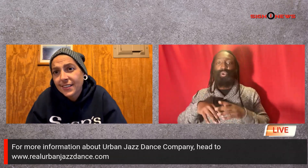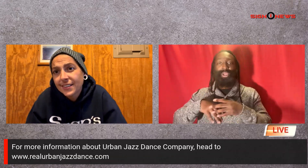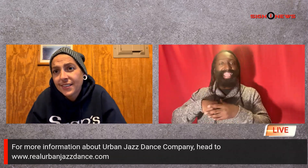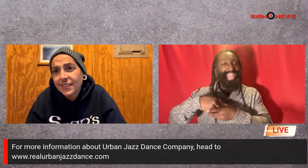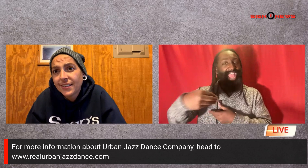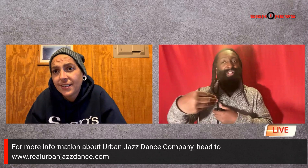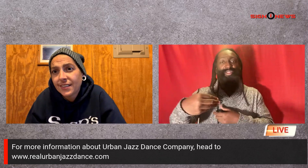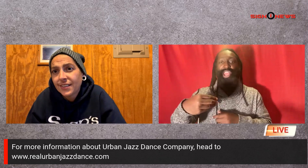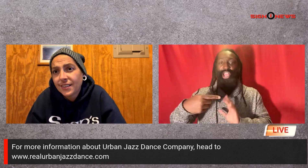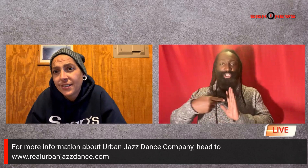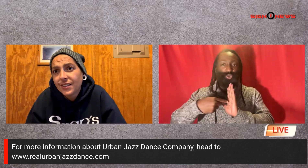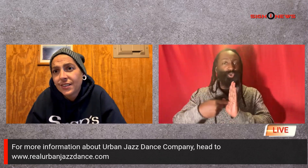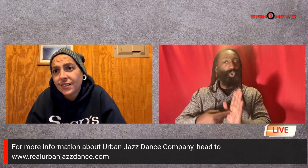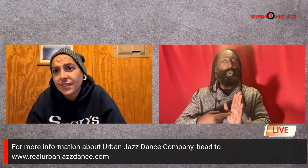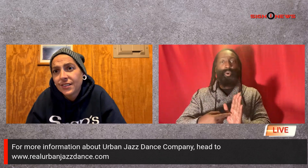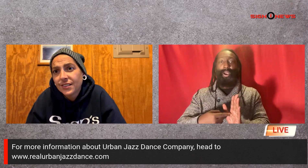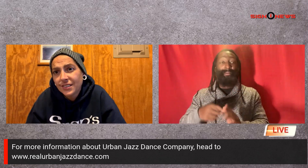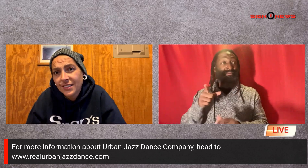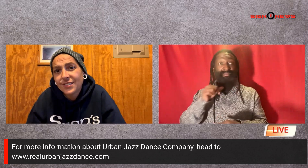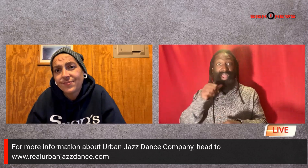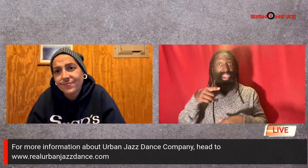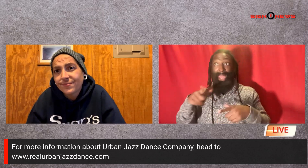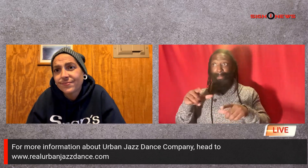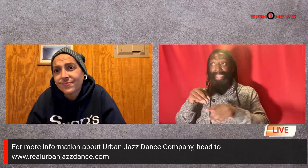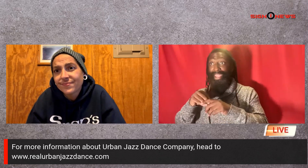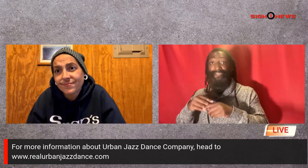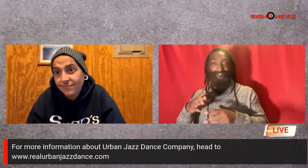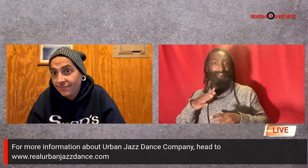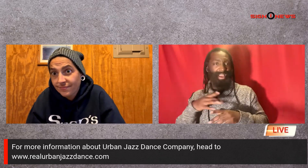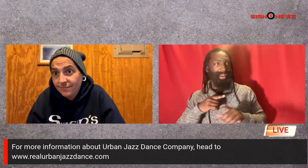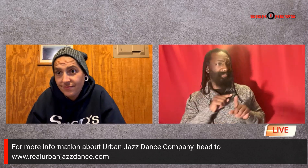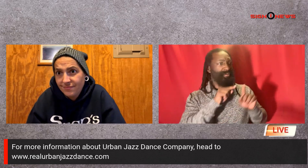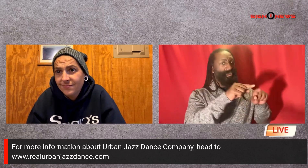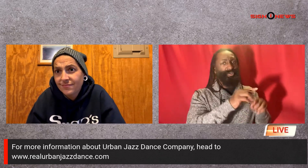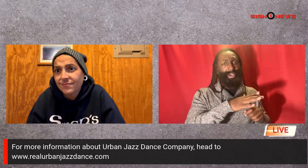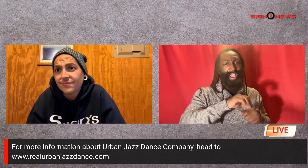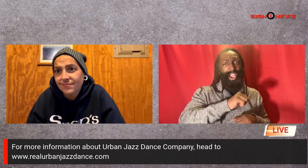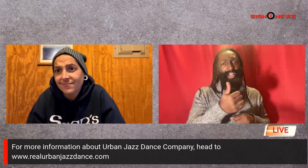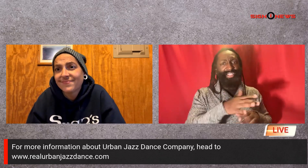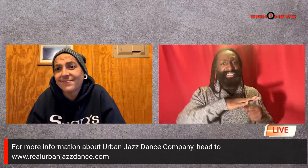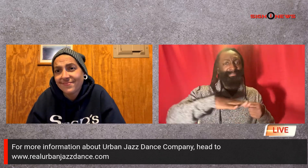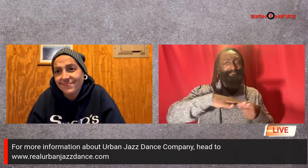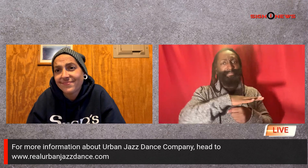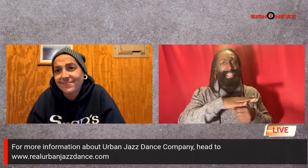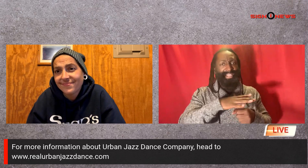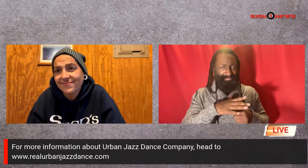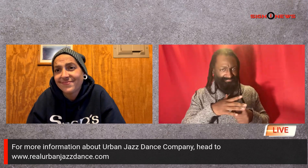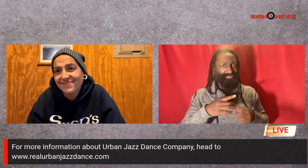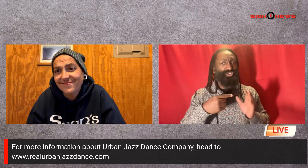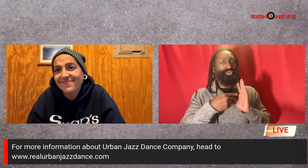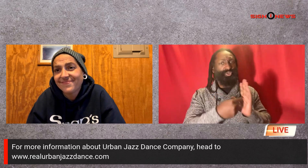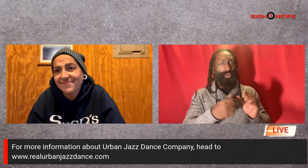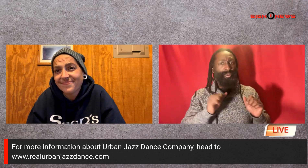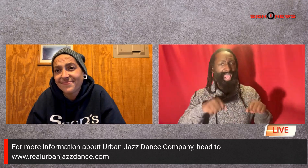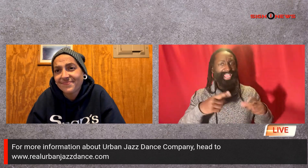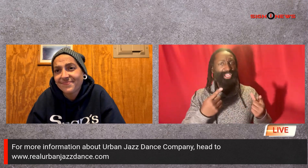really have to get out there and show it you gotta go to another space to show what you